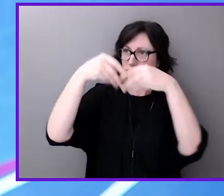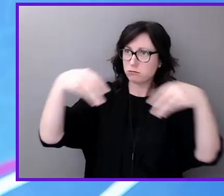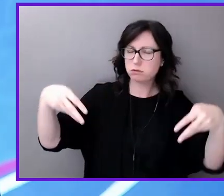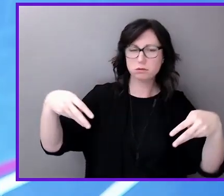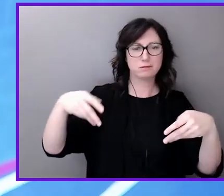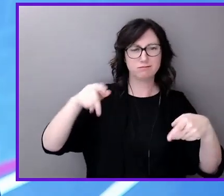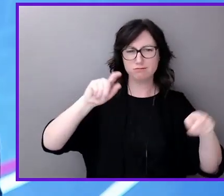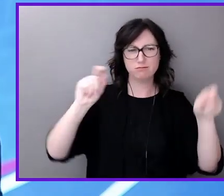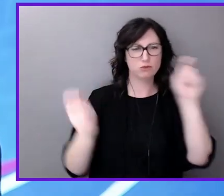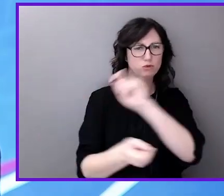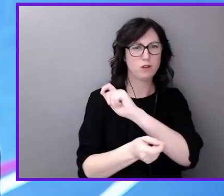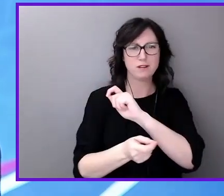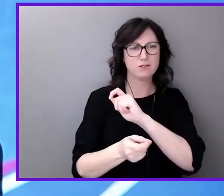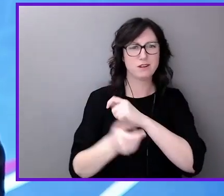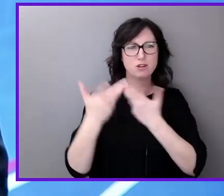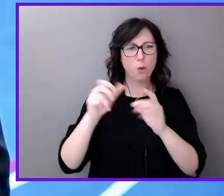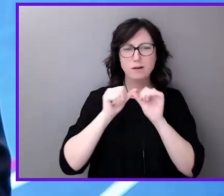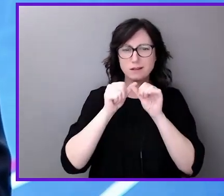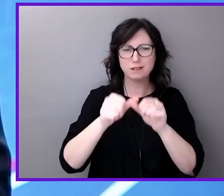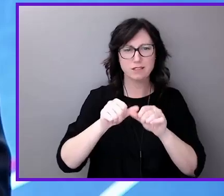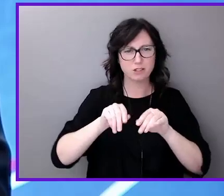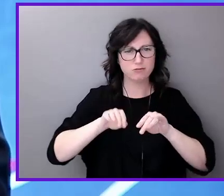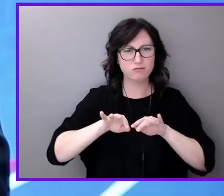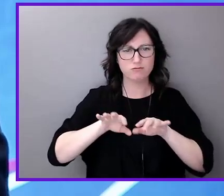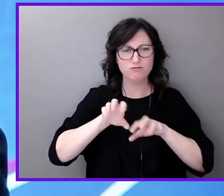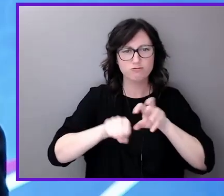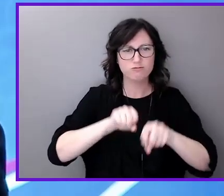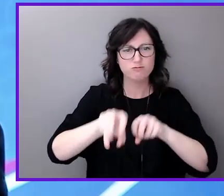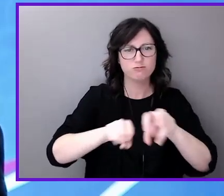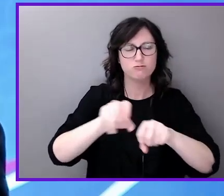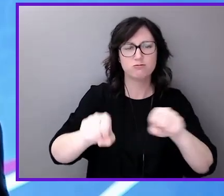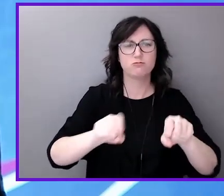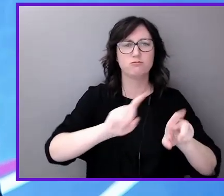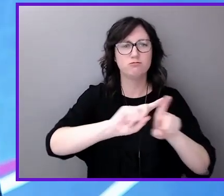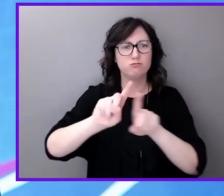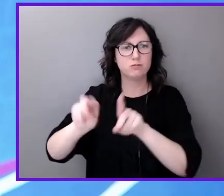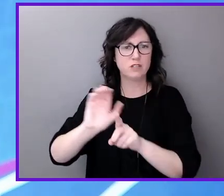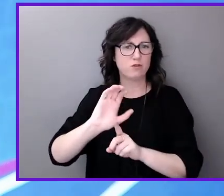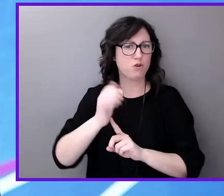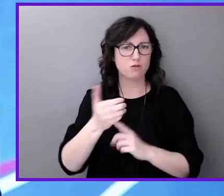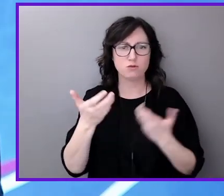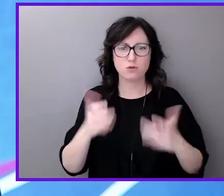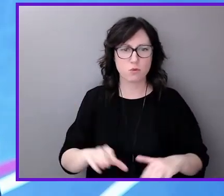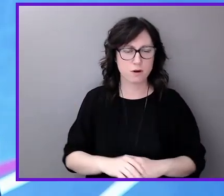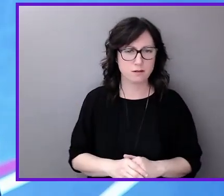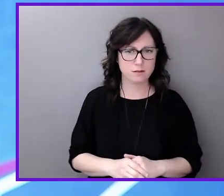and perpetuate the status of the dominant culture. We also need to move beyond limited